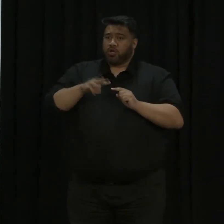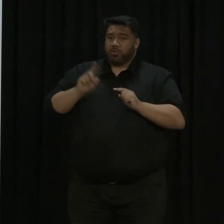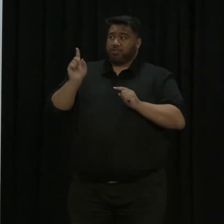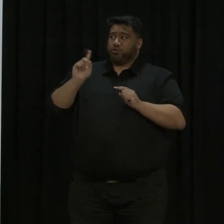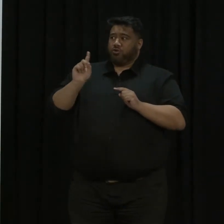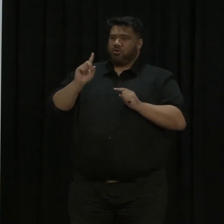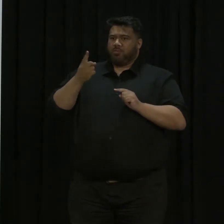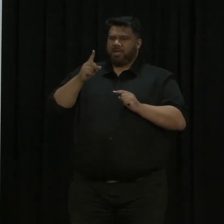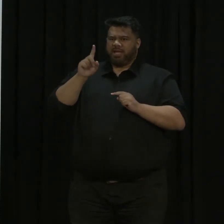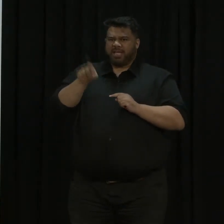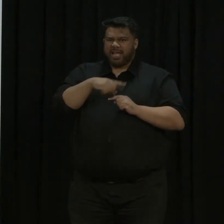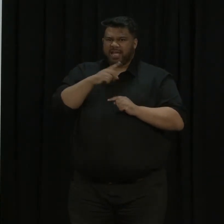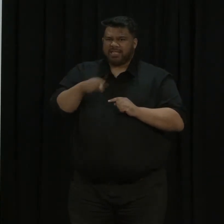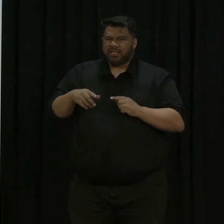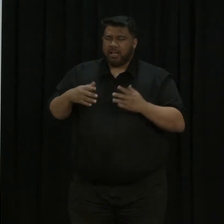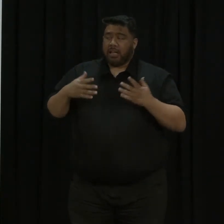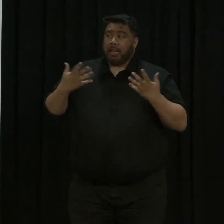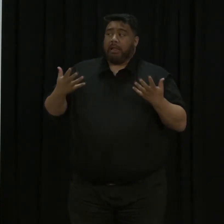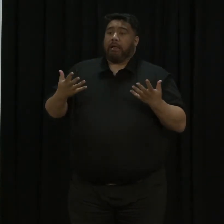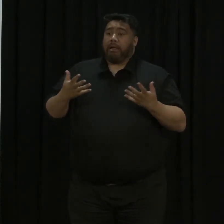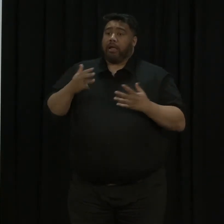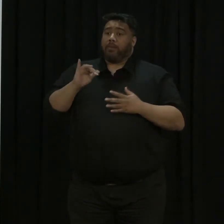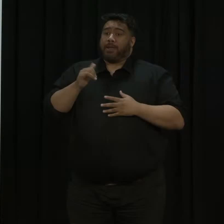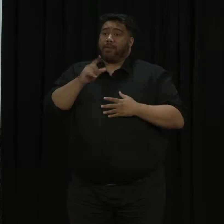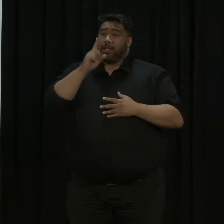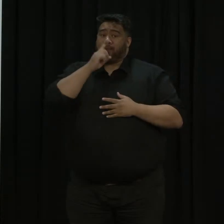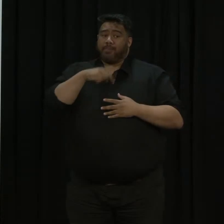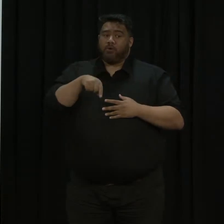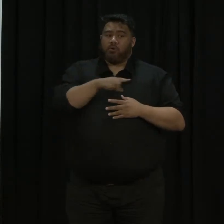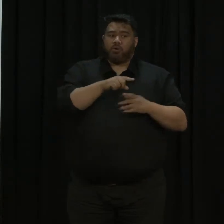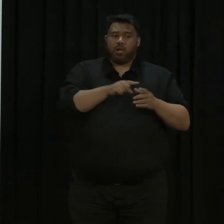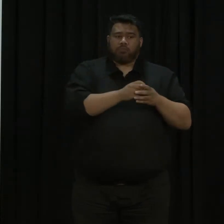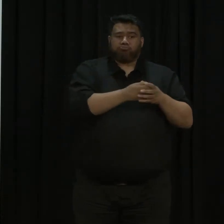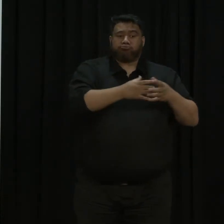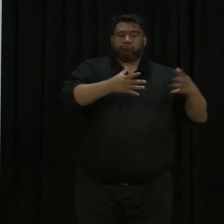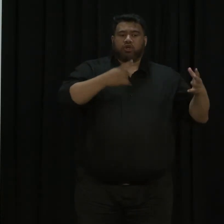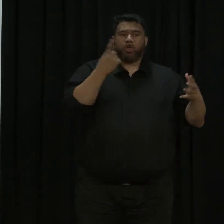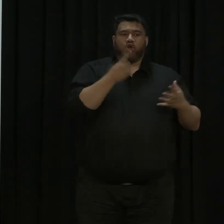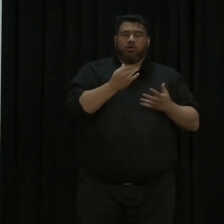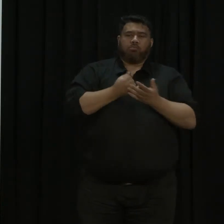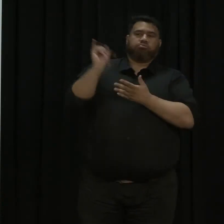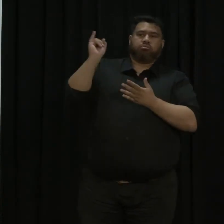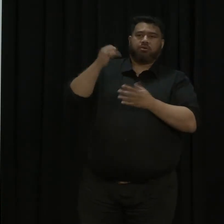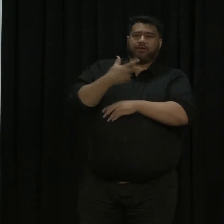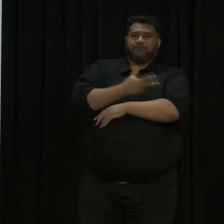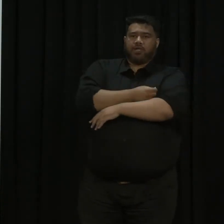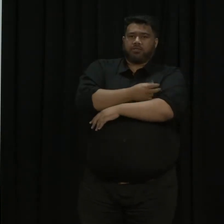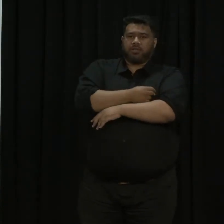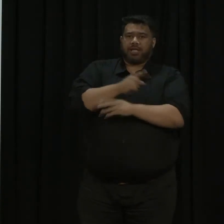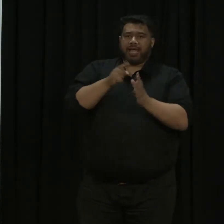reason the Prime Minister's trip was cancelled today? What